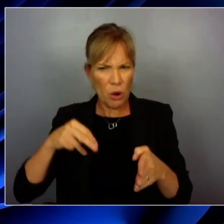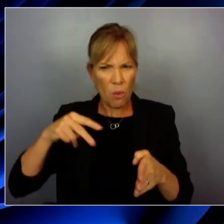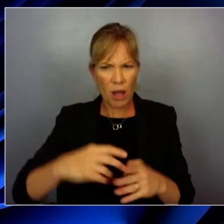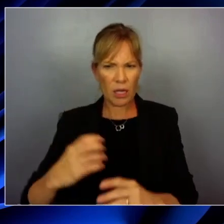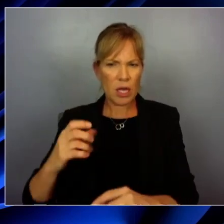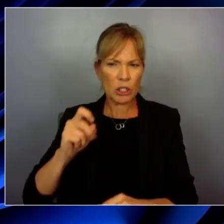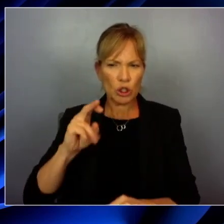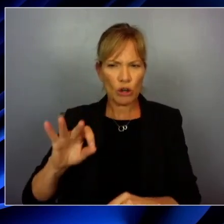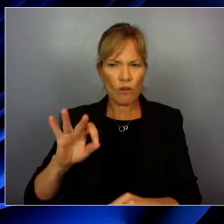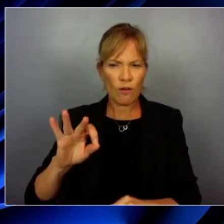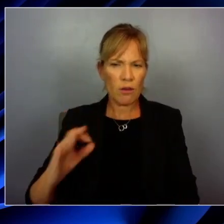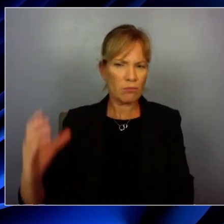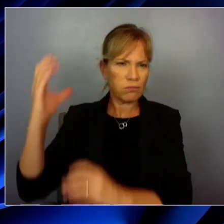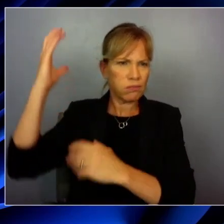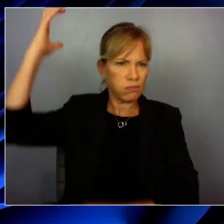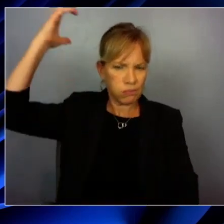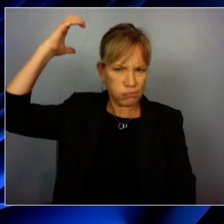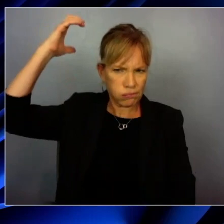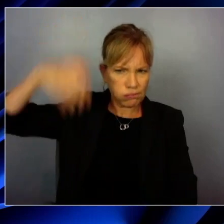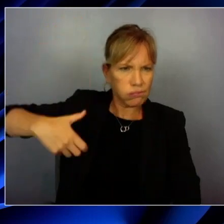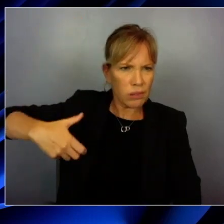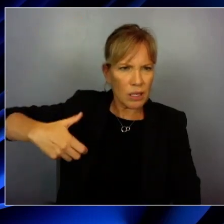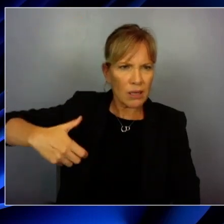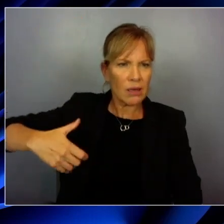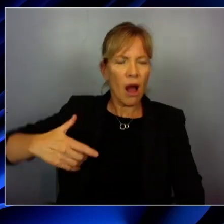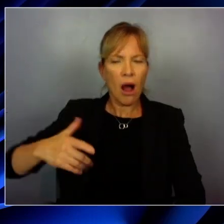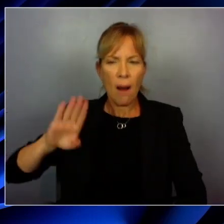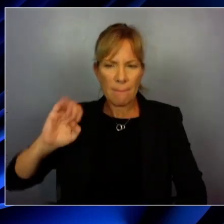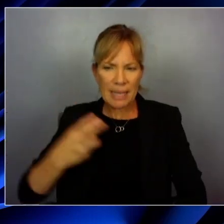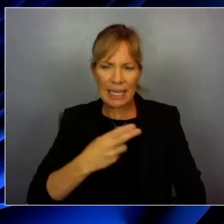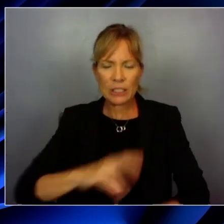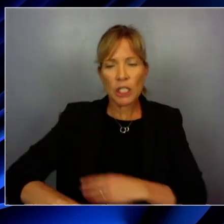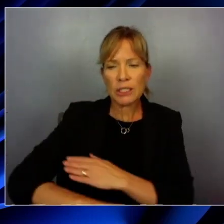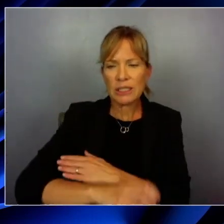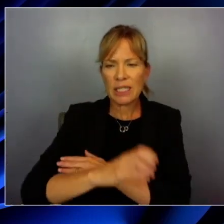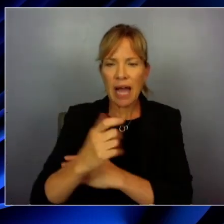along the side of the beach at sunset like I want to be there right now.